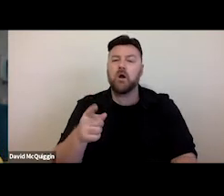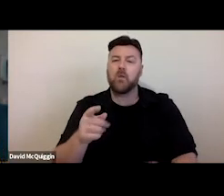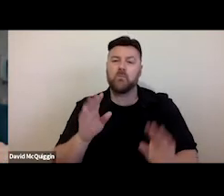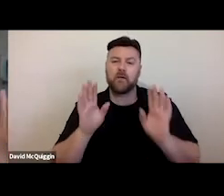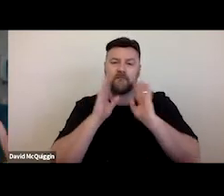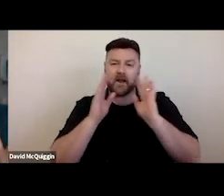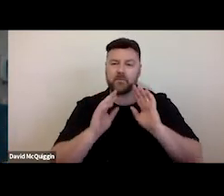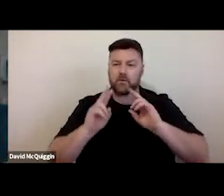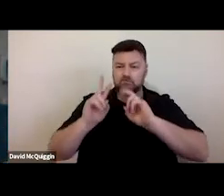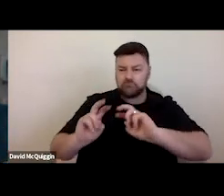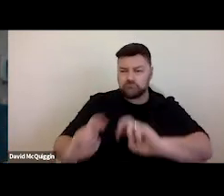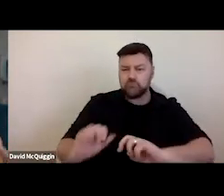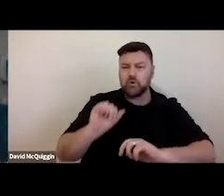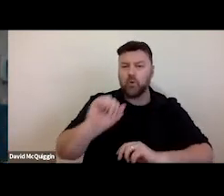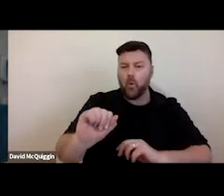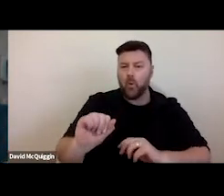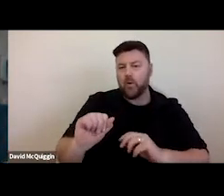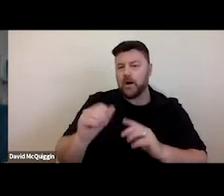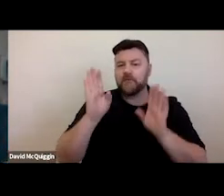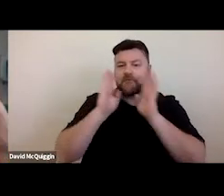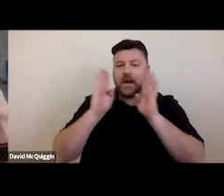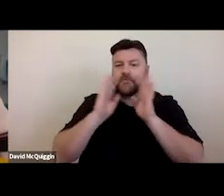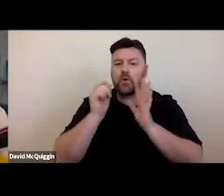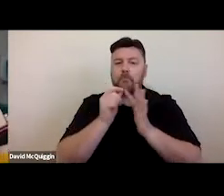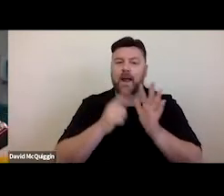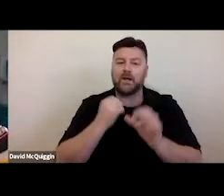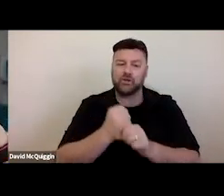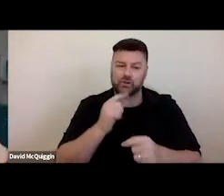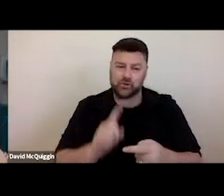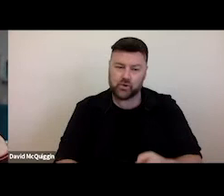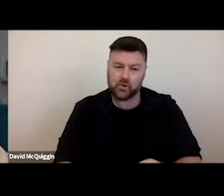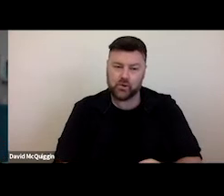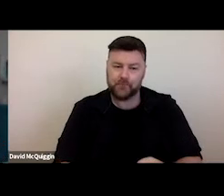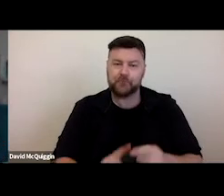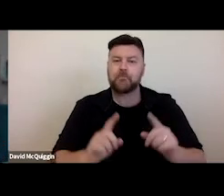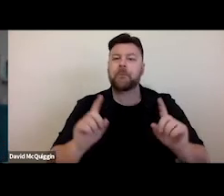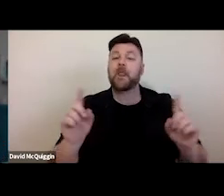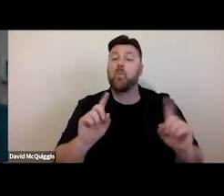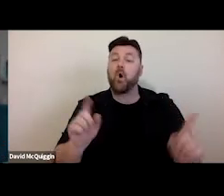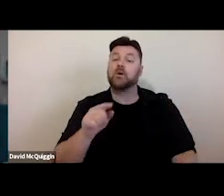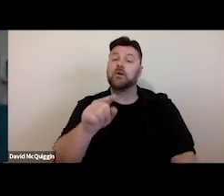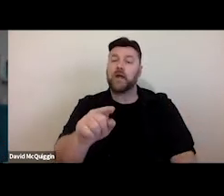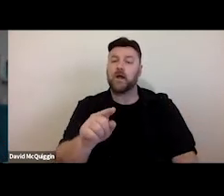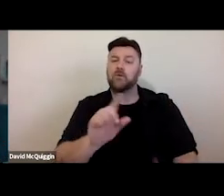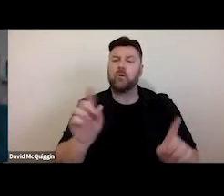analyses your page, or LinkedIn analyses your channel, it is what does the preferred audience look like?